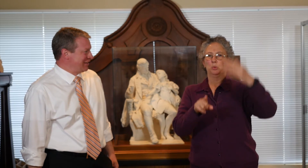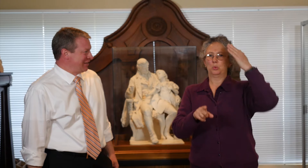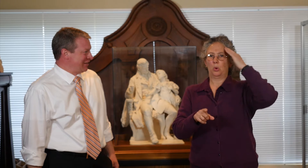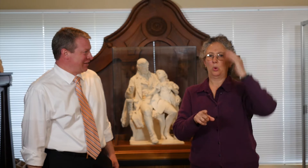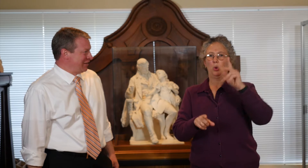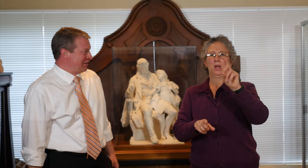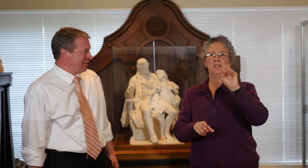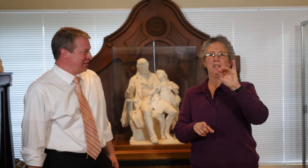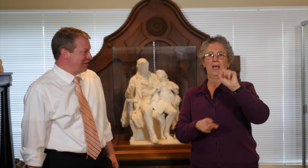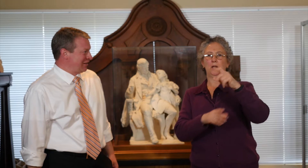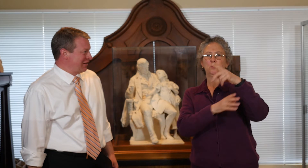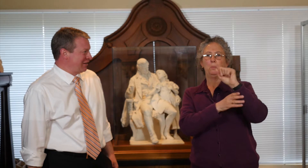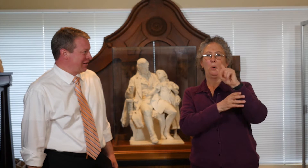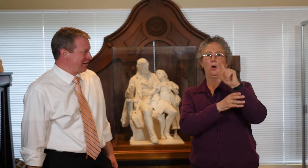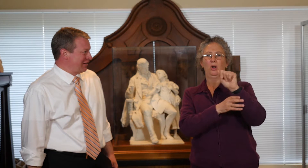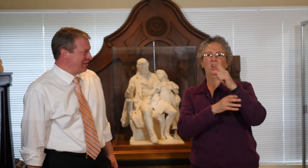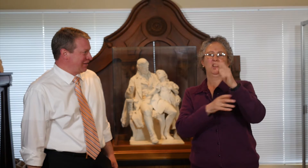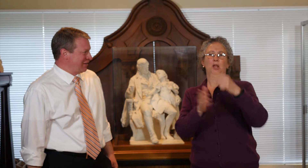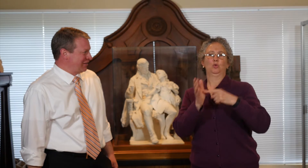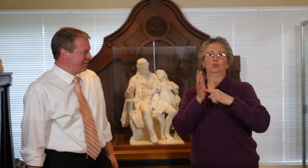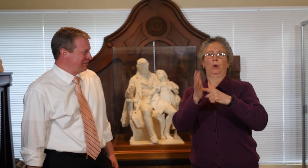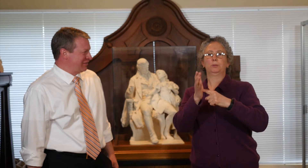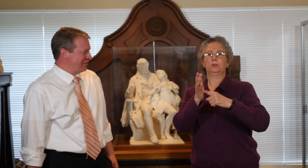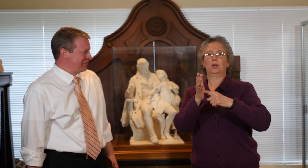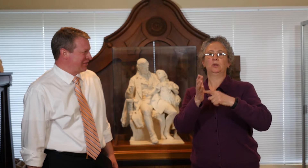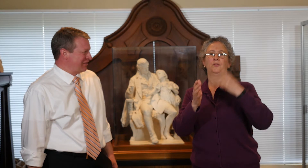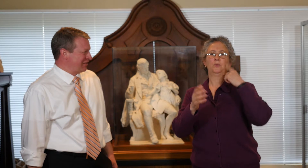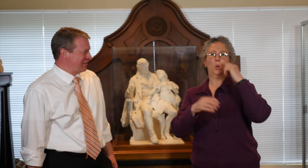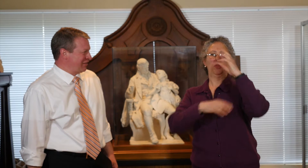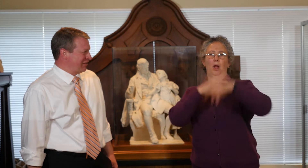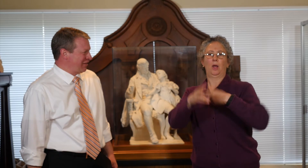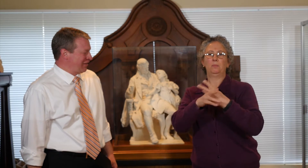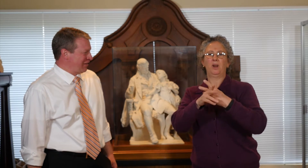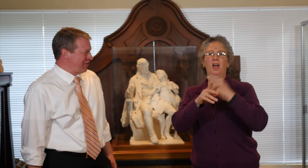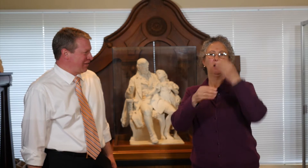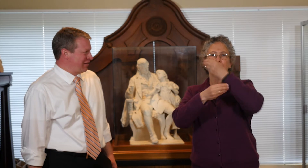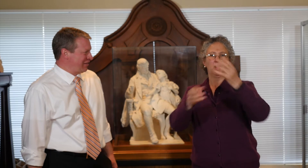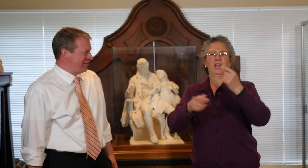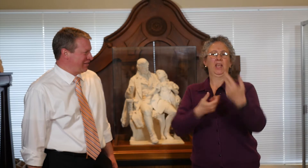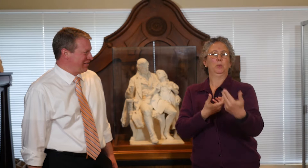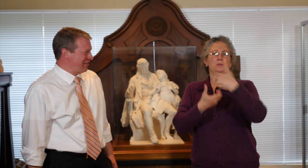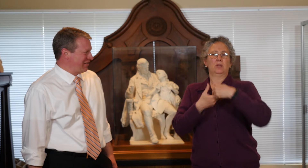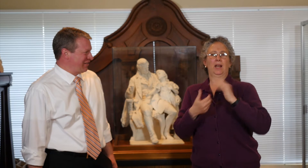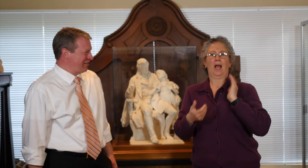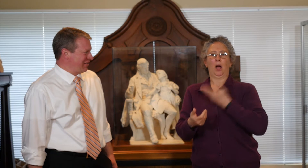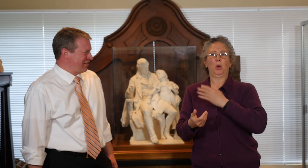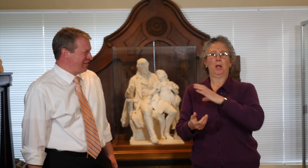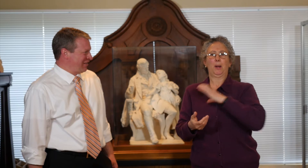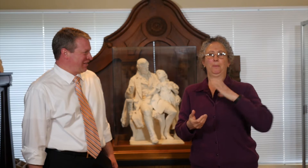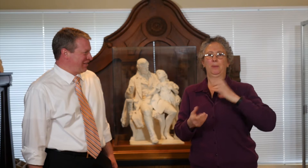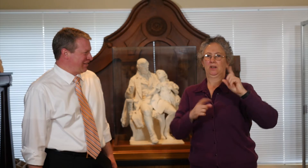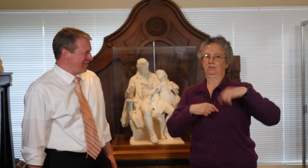One last thing, as you know, Dennis Palka was a representative alumni on the committee.